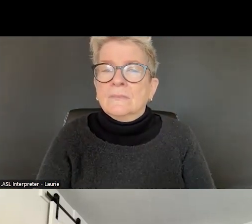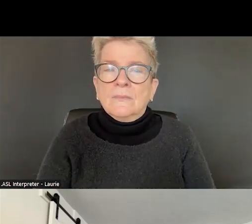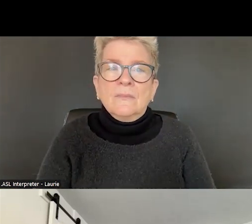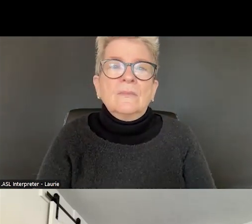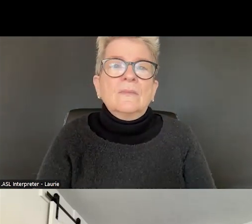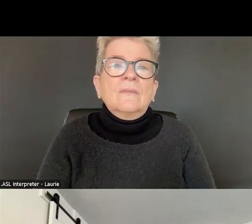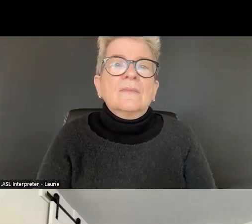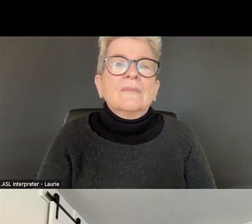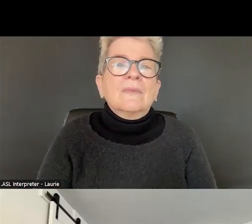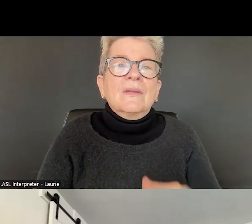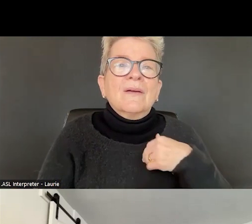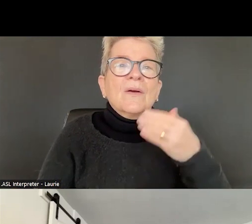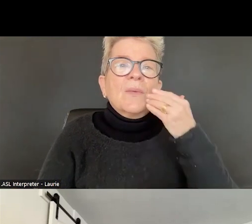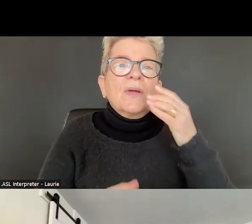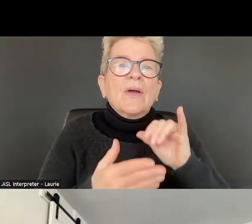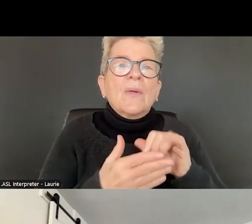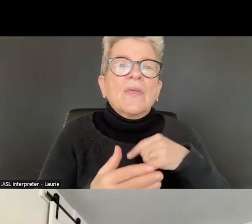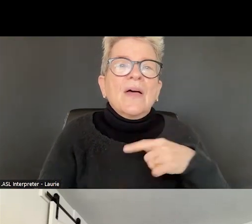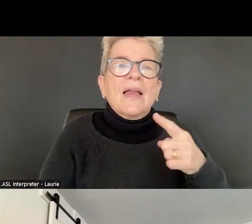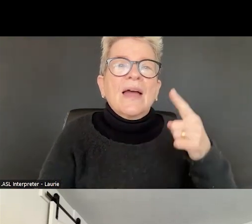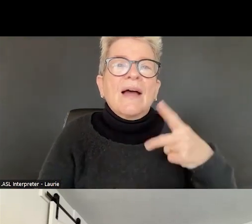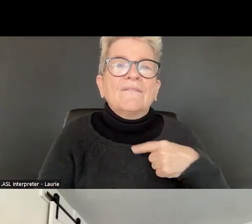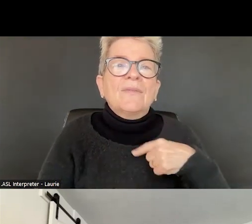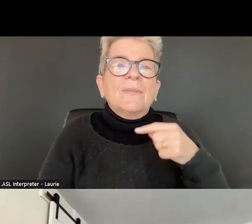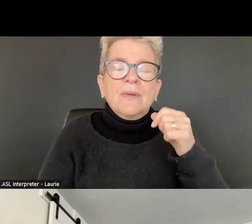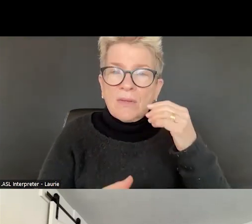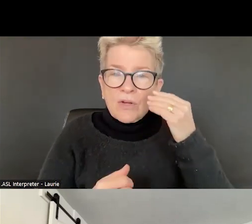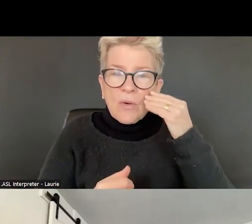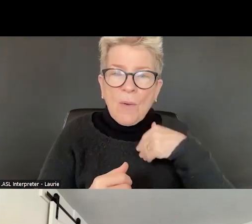calculate any future monthly payments before they actually picked which loan